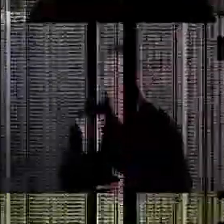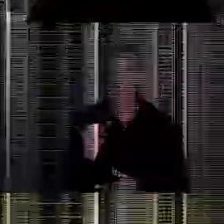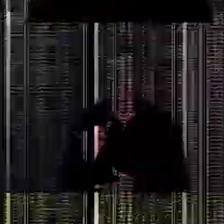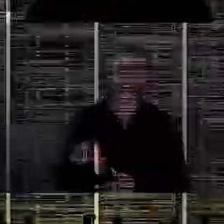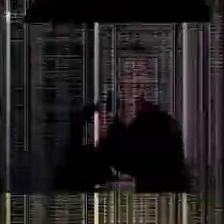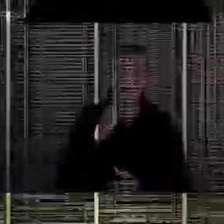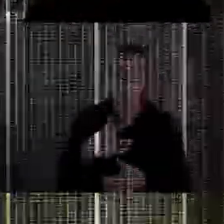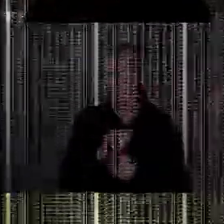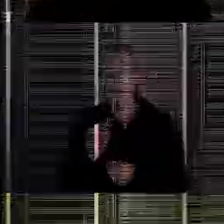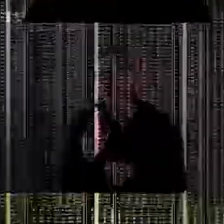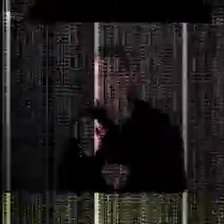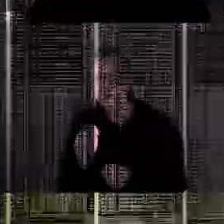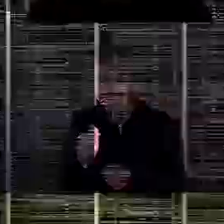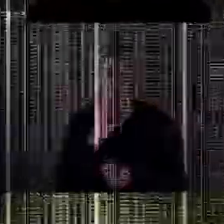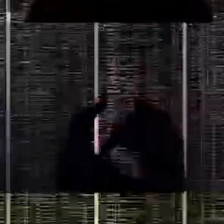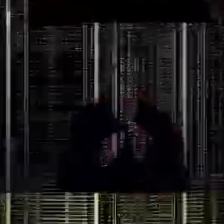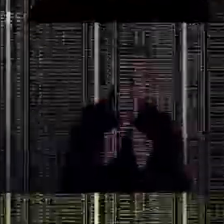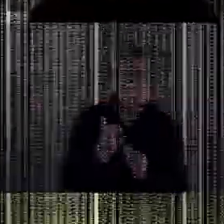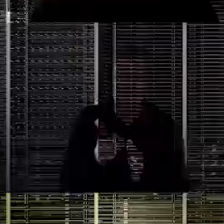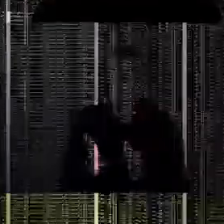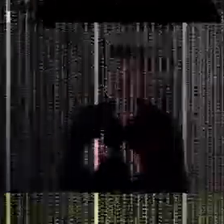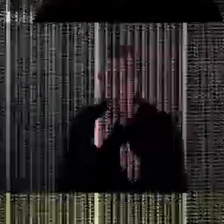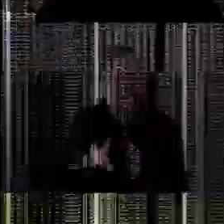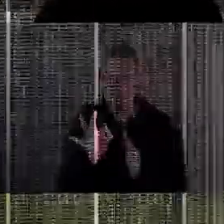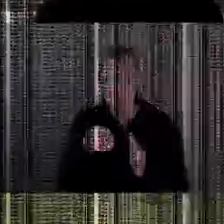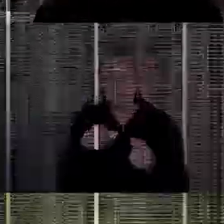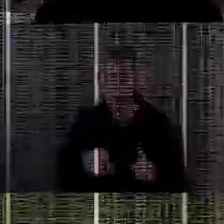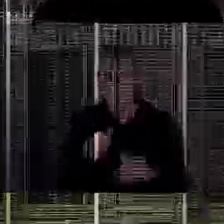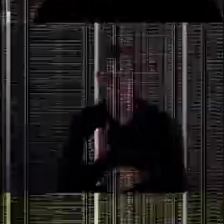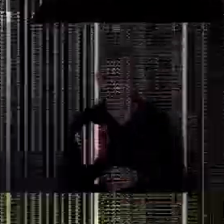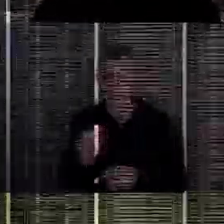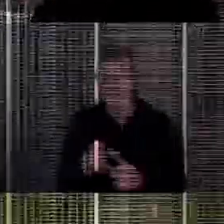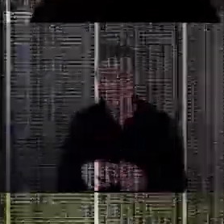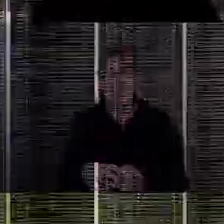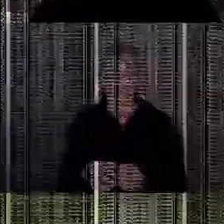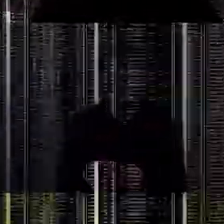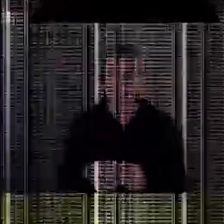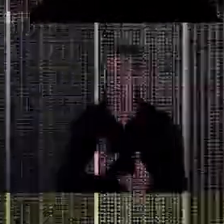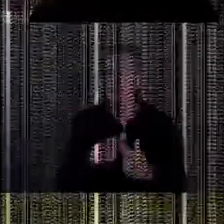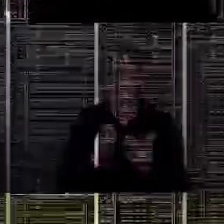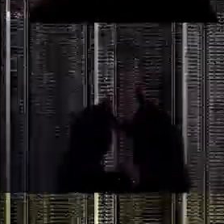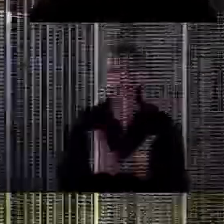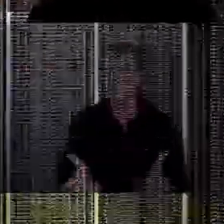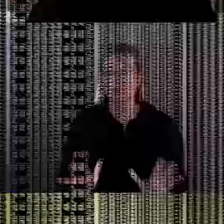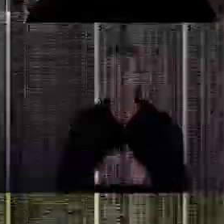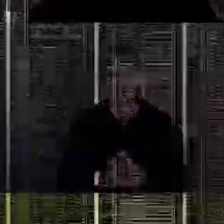an audit. They are going to fix things that have been found in the audit and that is then done. The